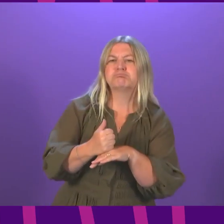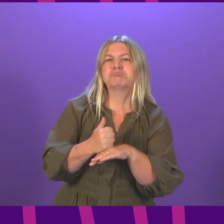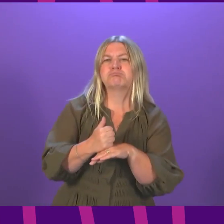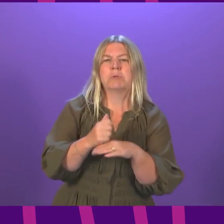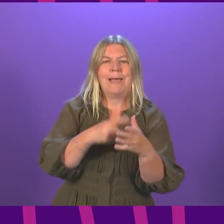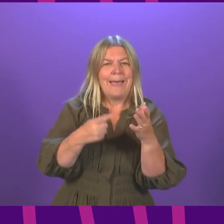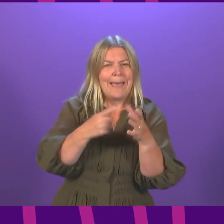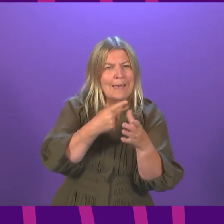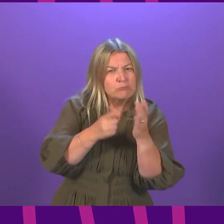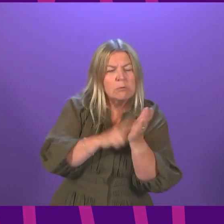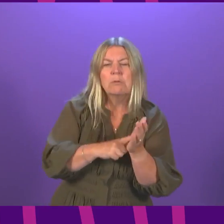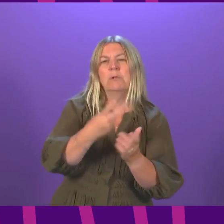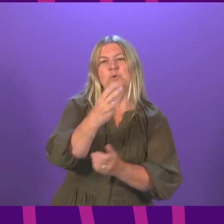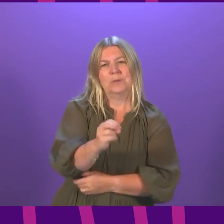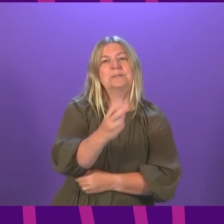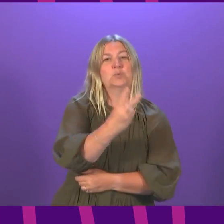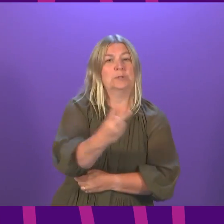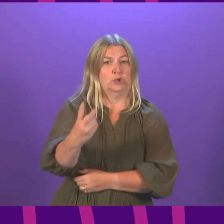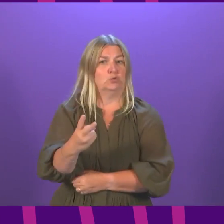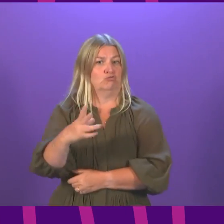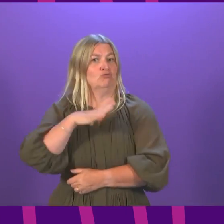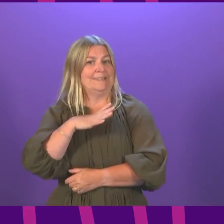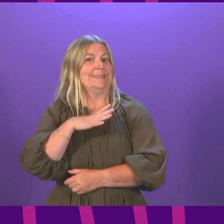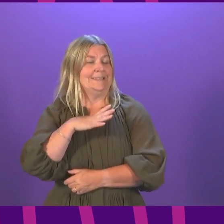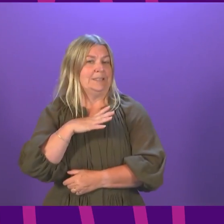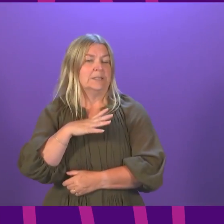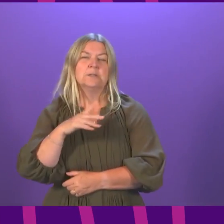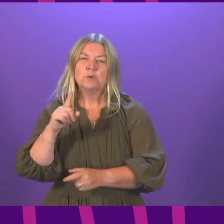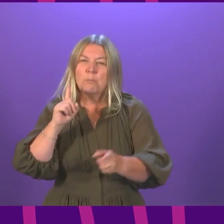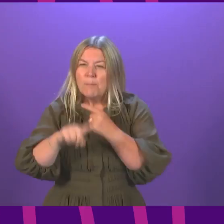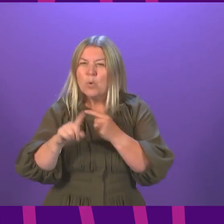although I expect many areas to have the first standard, including same-day prescribing,